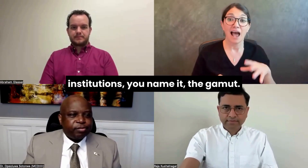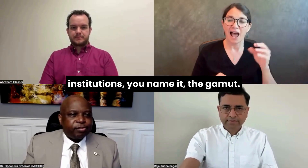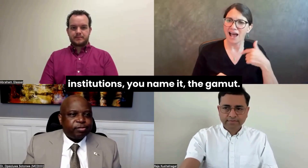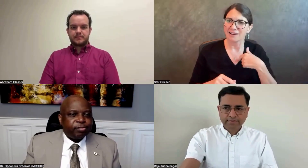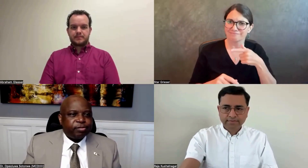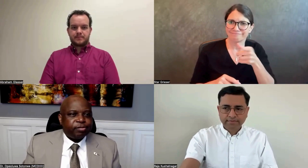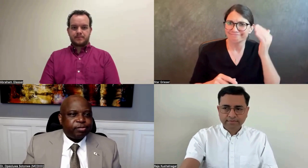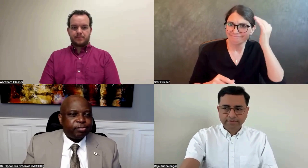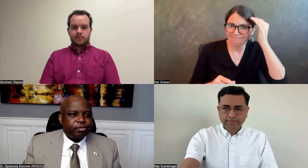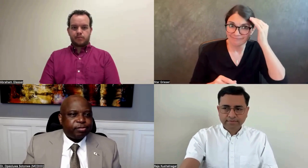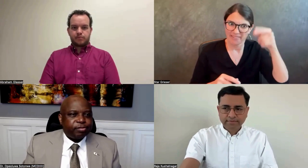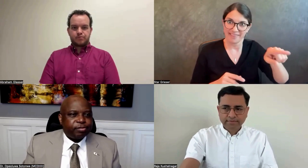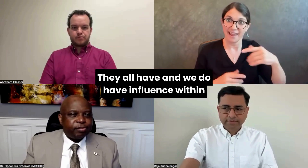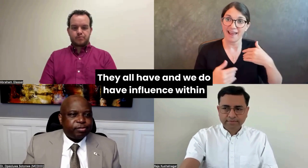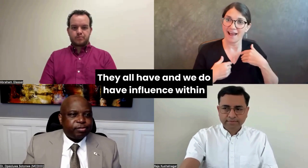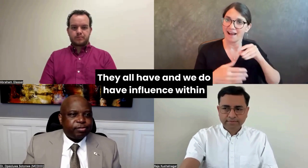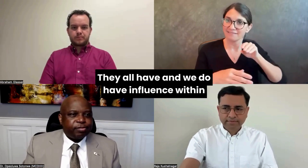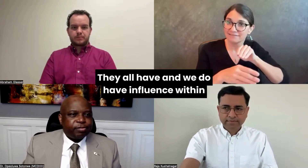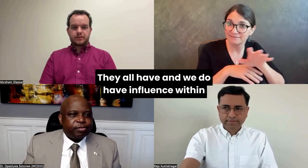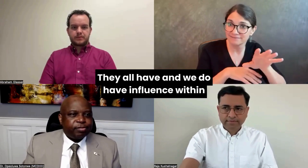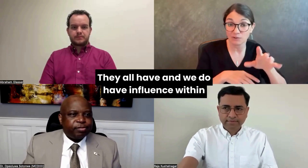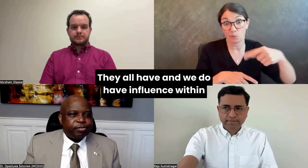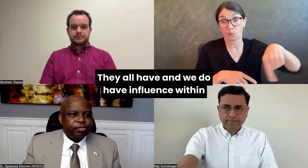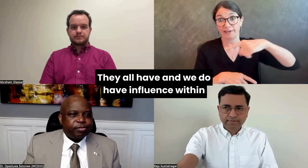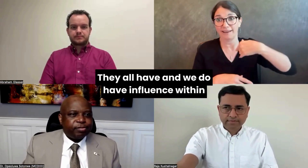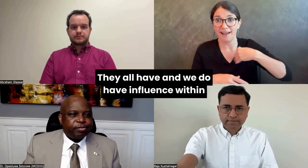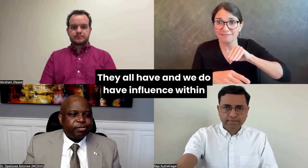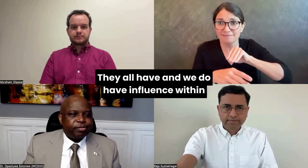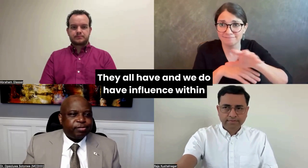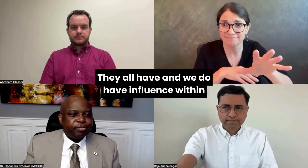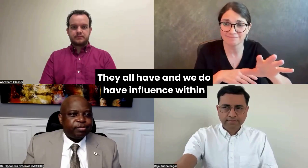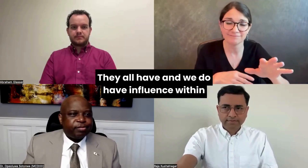They all have and we do have influence within